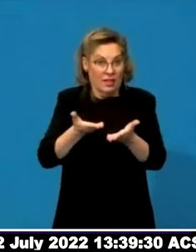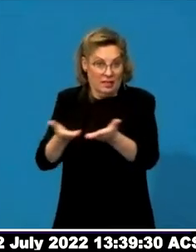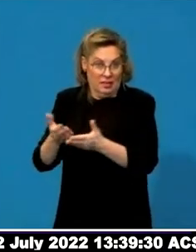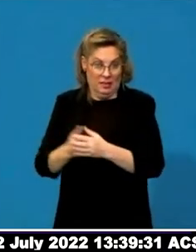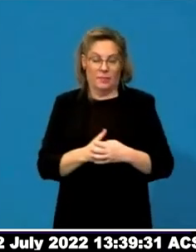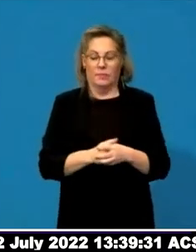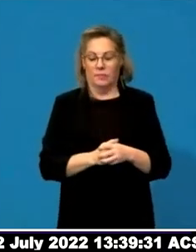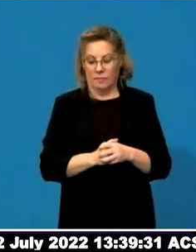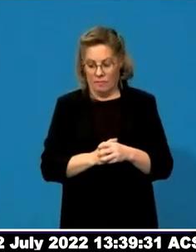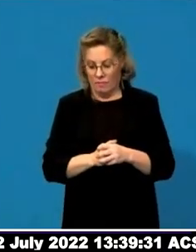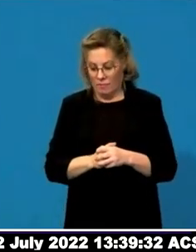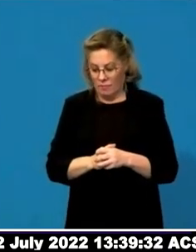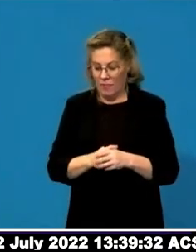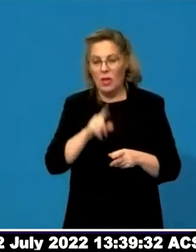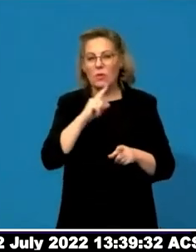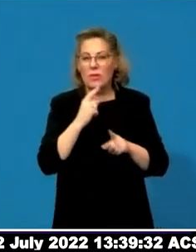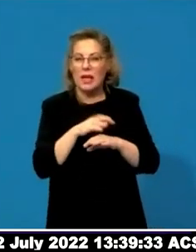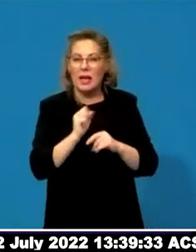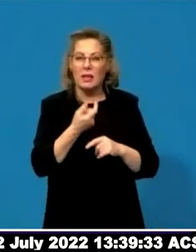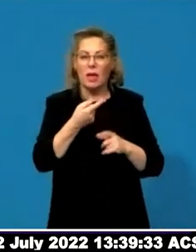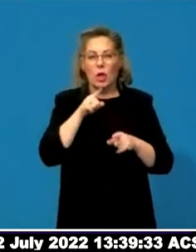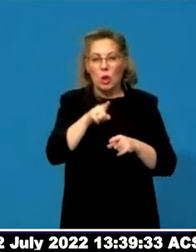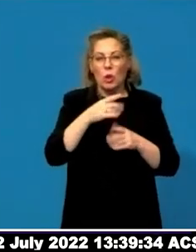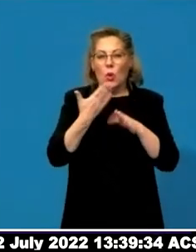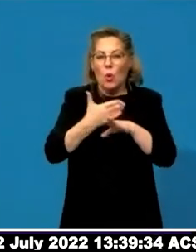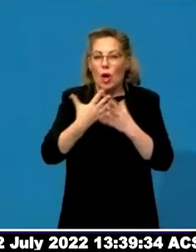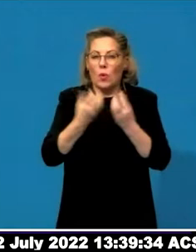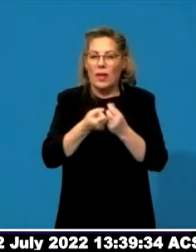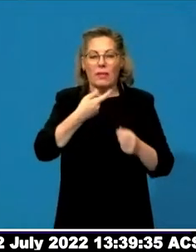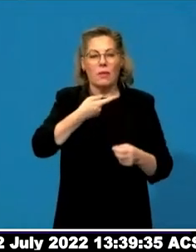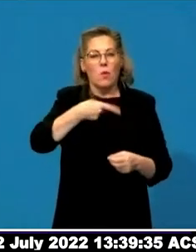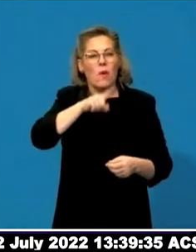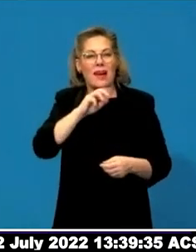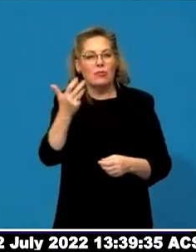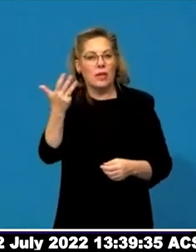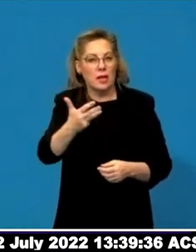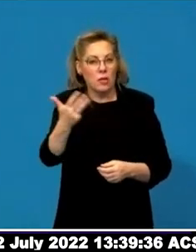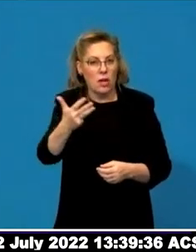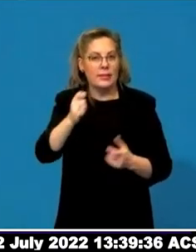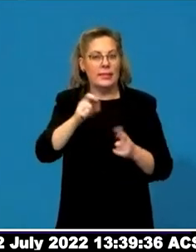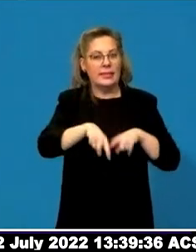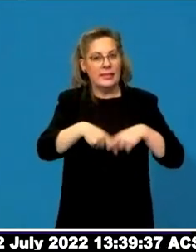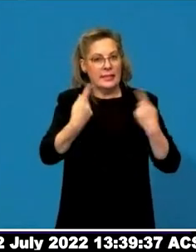and you said to ensure that they had the supports they need, including helping people understand their plans.